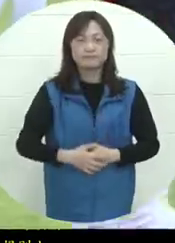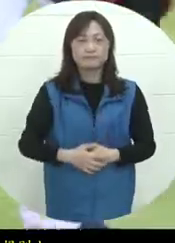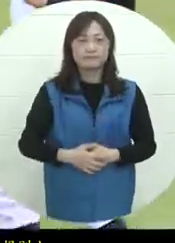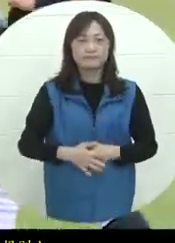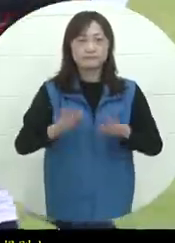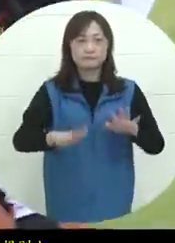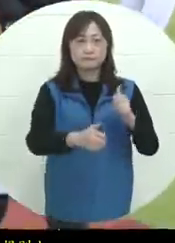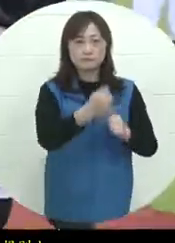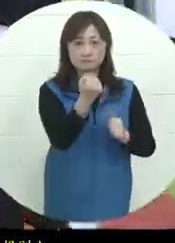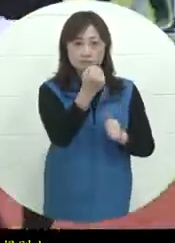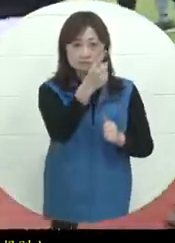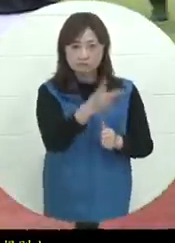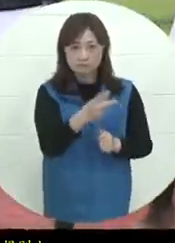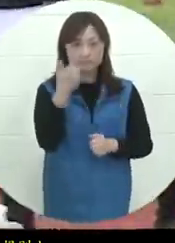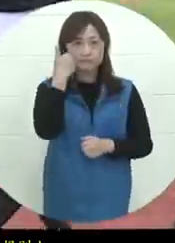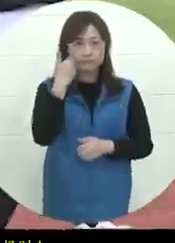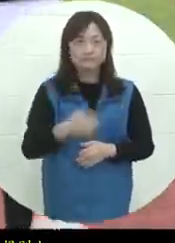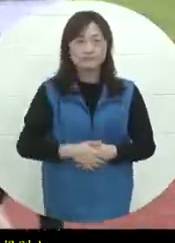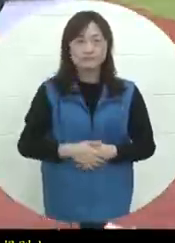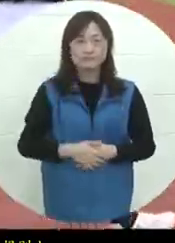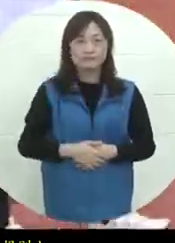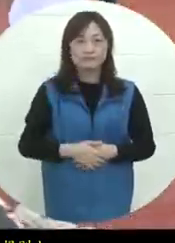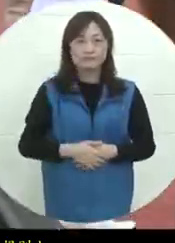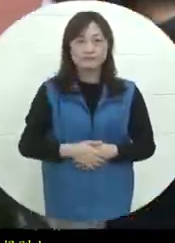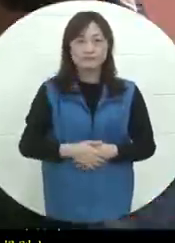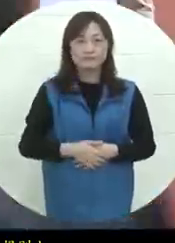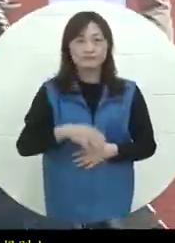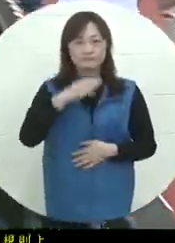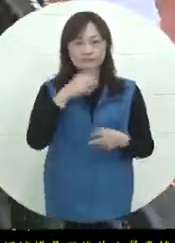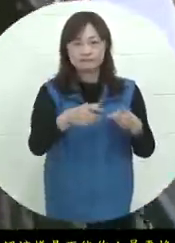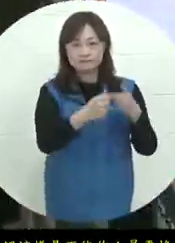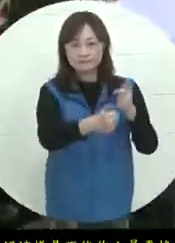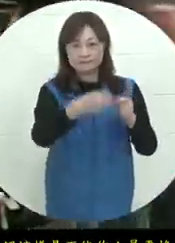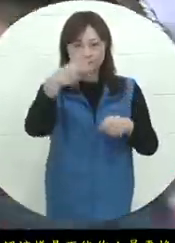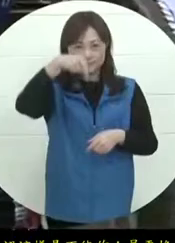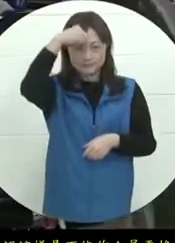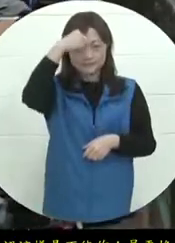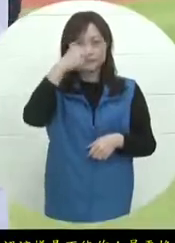Wait for the second game. The Korean team, which will play against the Chinese team in the afternoon,